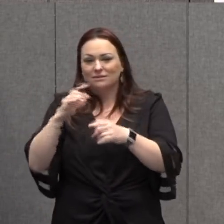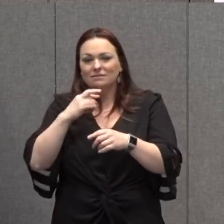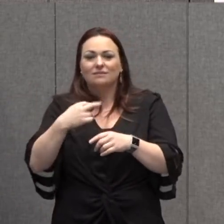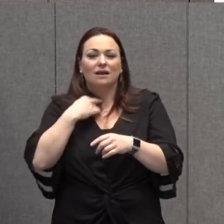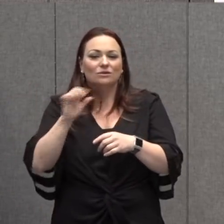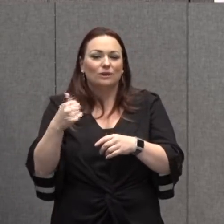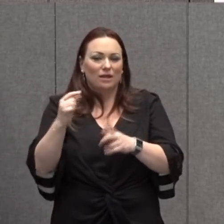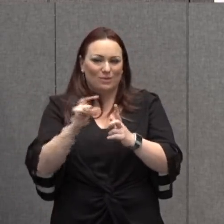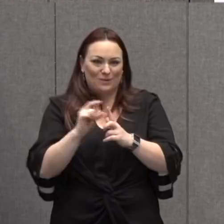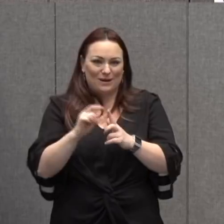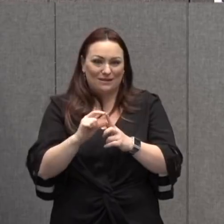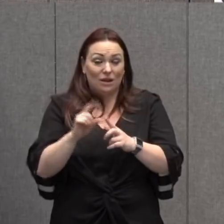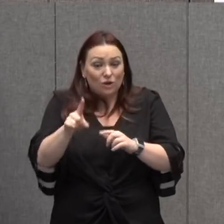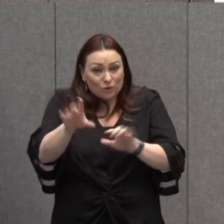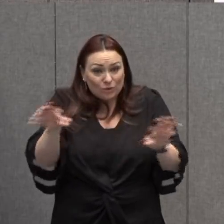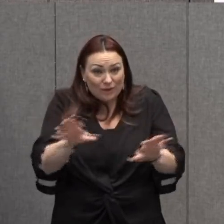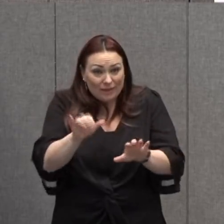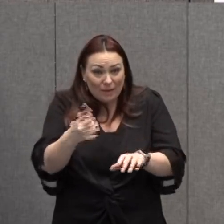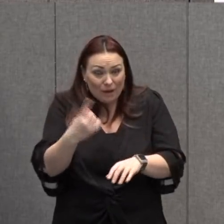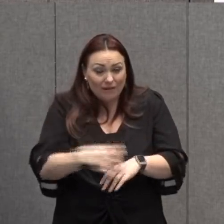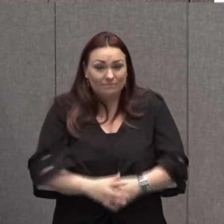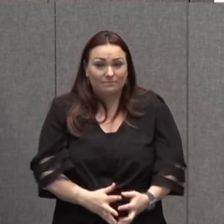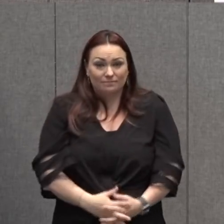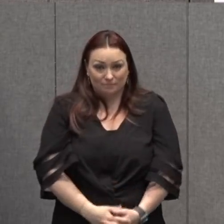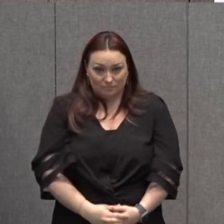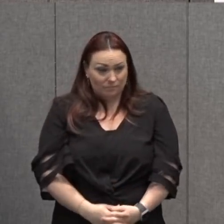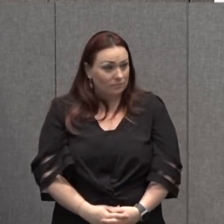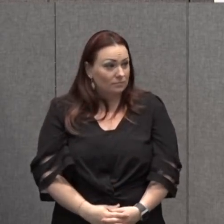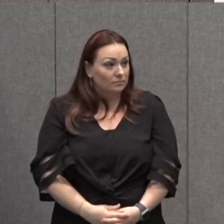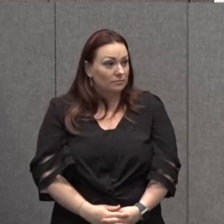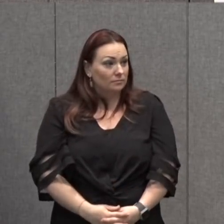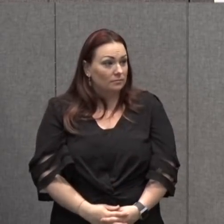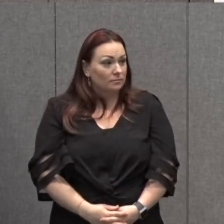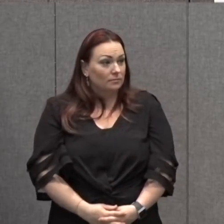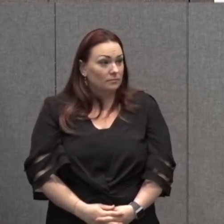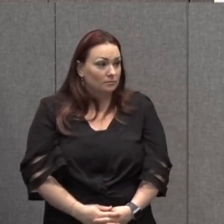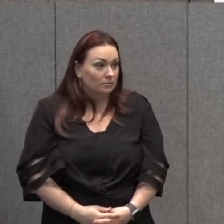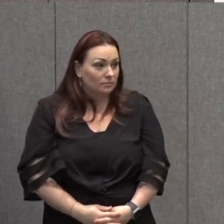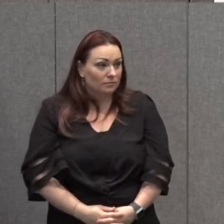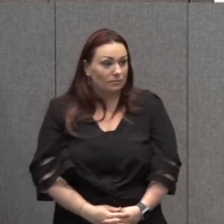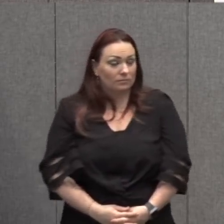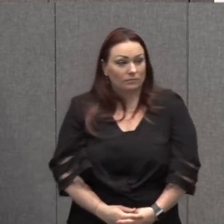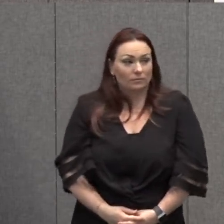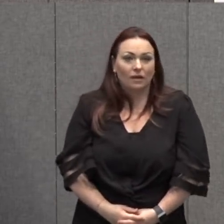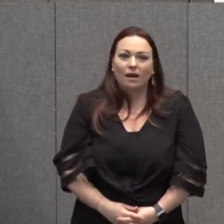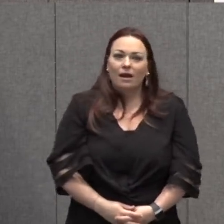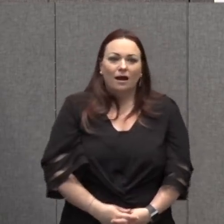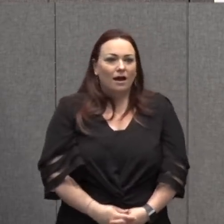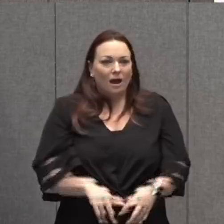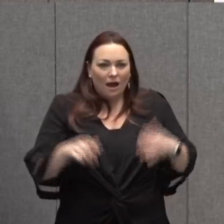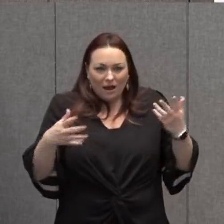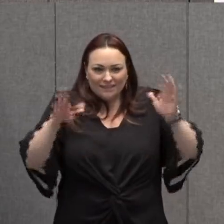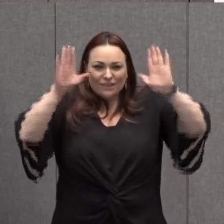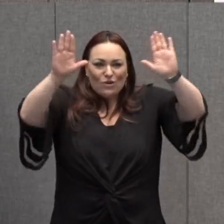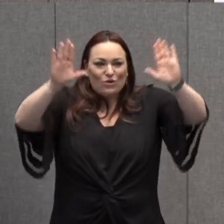Okay, you're doing that one. - Okay, let's see (gasps) Look at this, yeah. It's a great word, once again. I love that word. - We have lots of these,